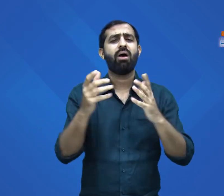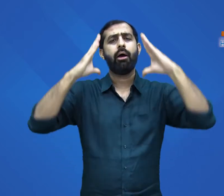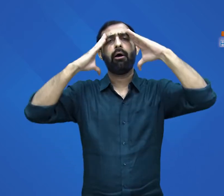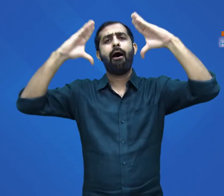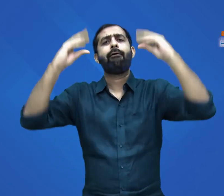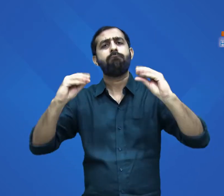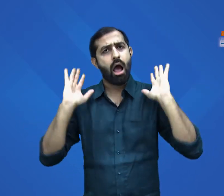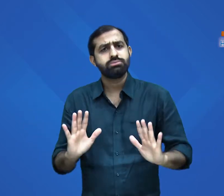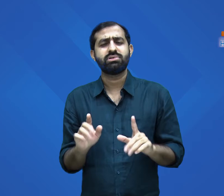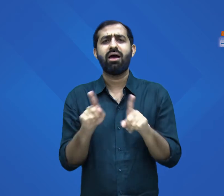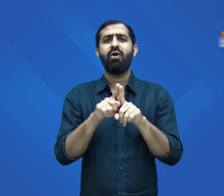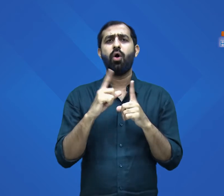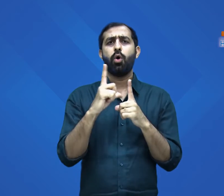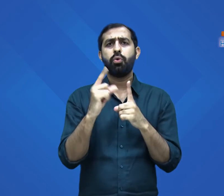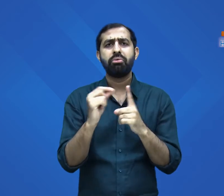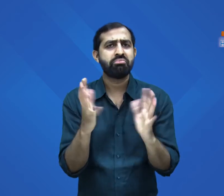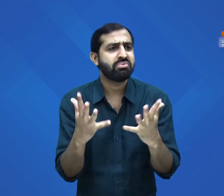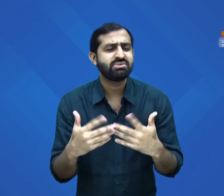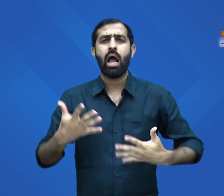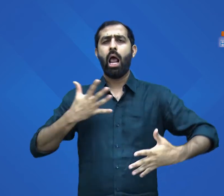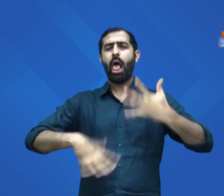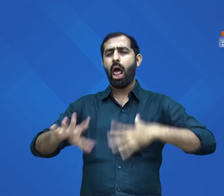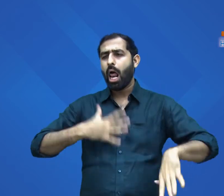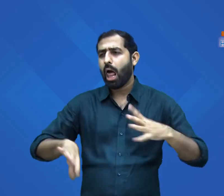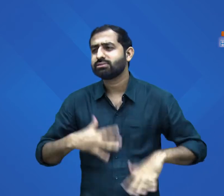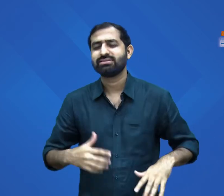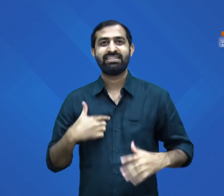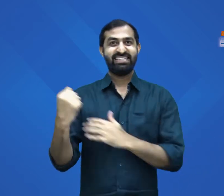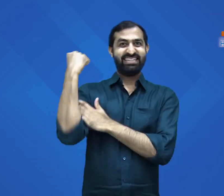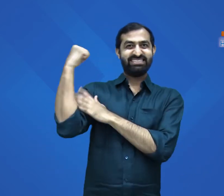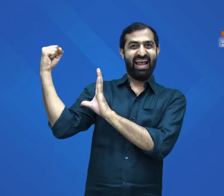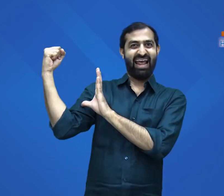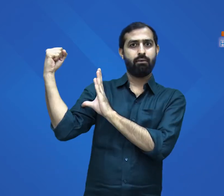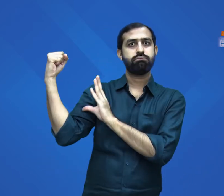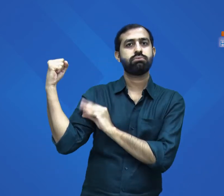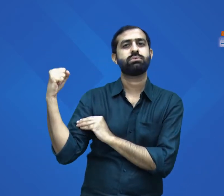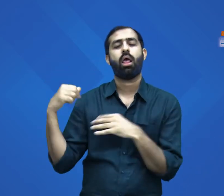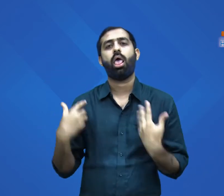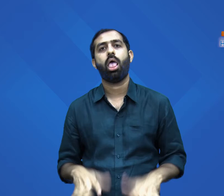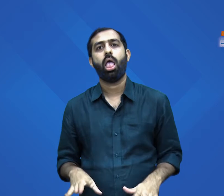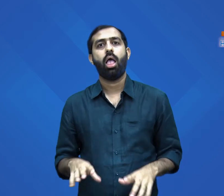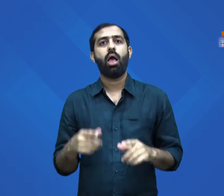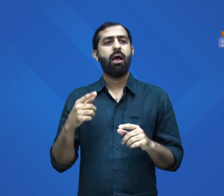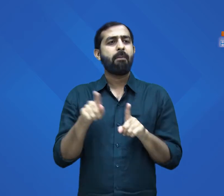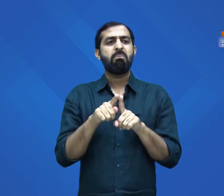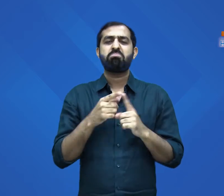Some people do not have any zeal in them for doing any work and are lethargic. They tend to lose their energy by saying